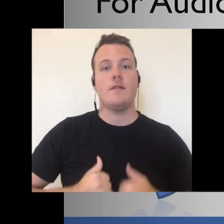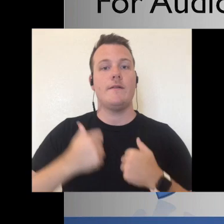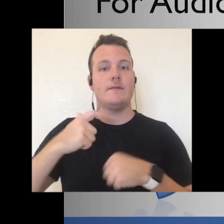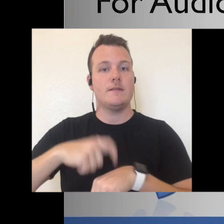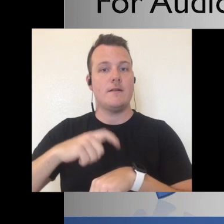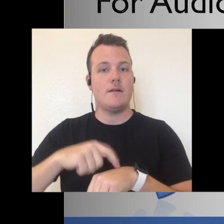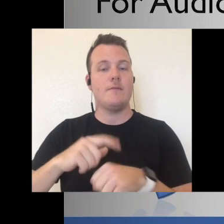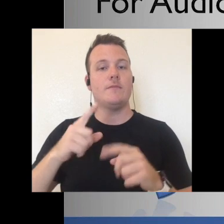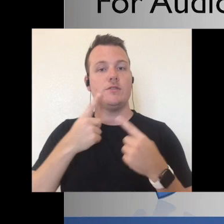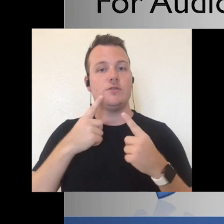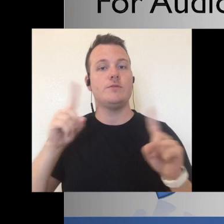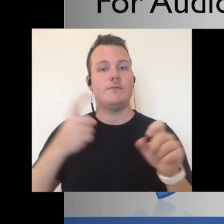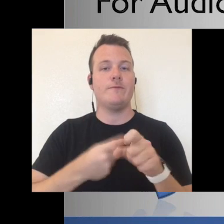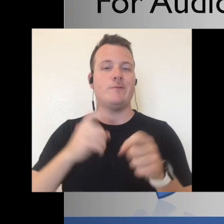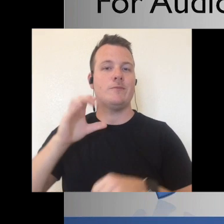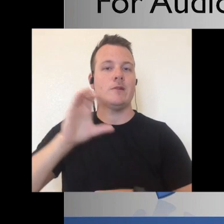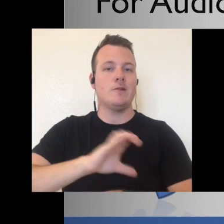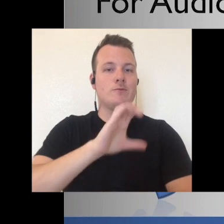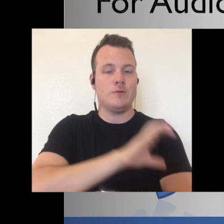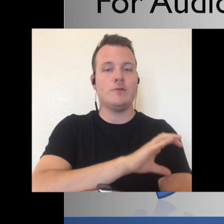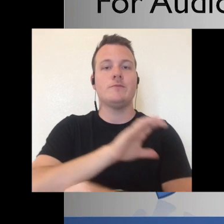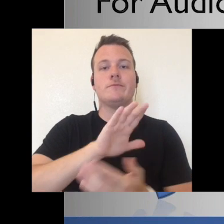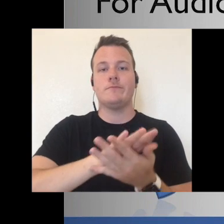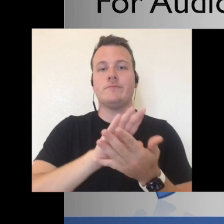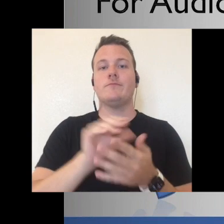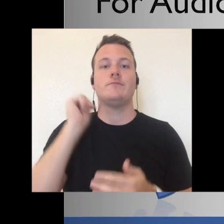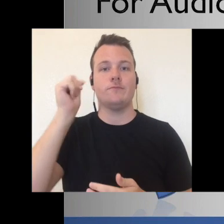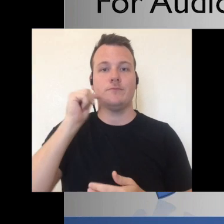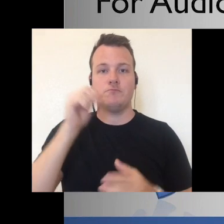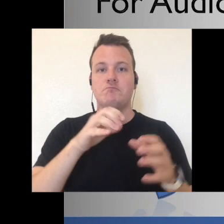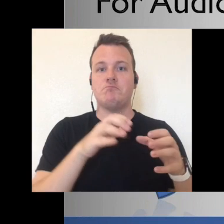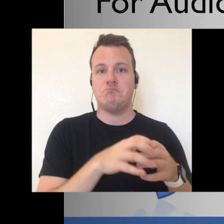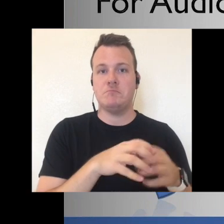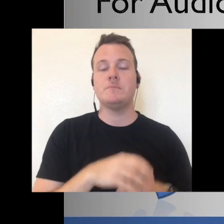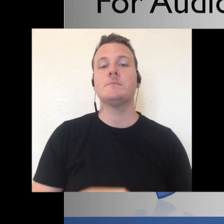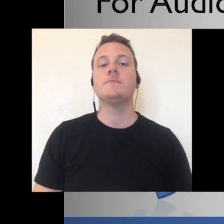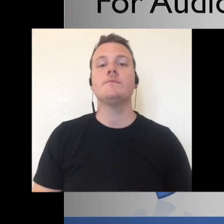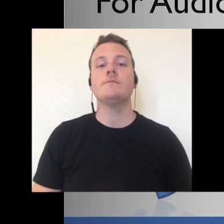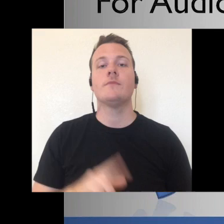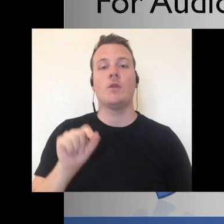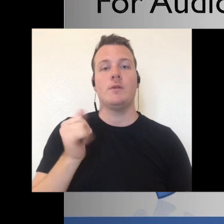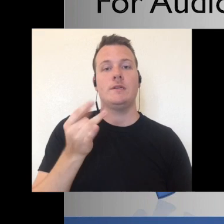Achievement Award from the Colorado Academy of Audiology, named a 2018